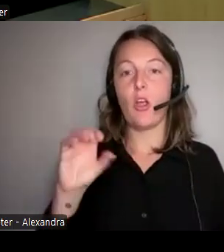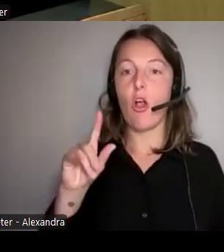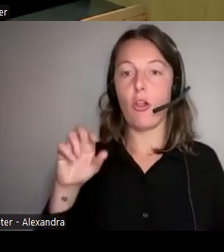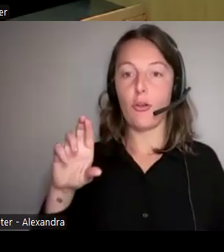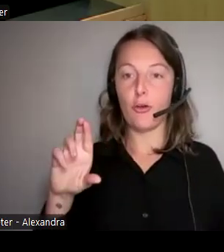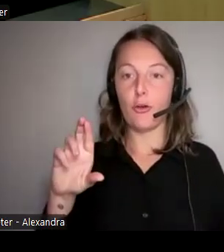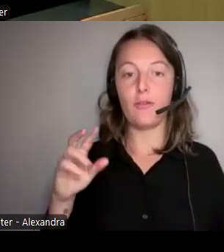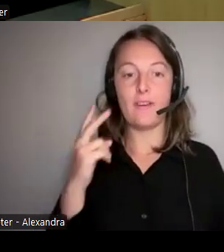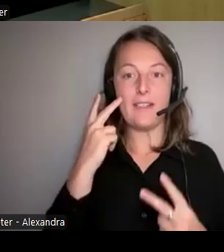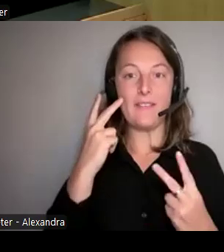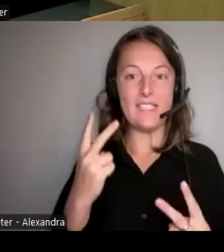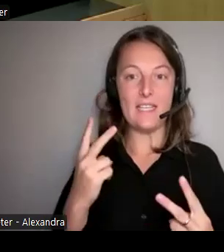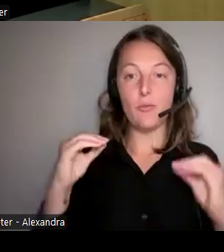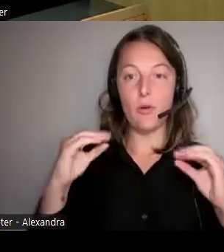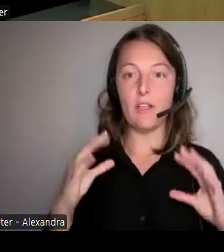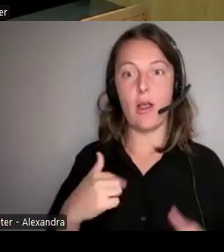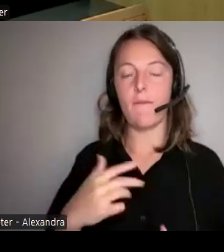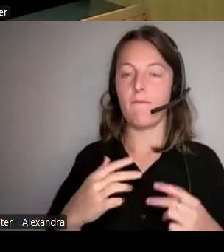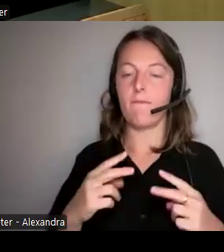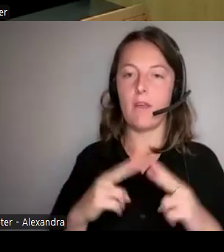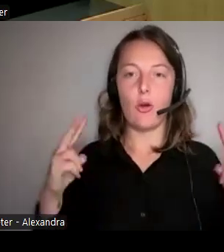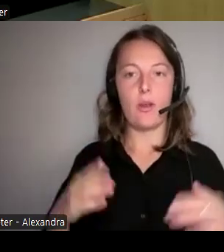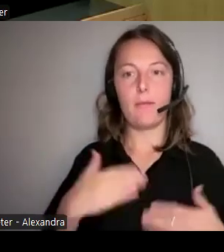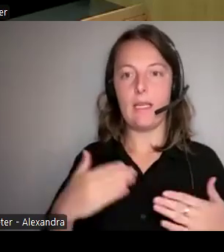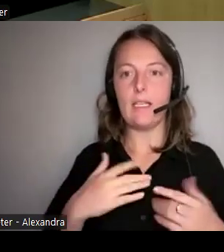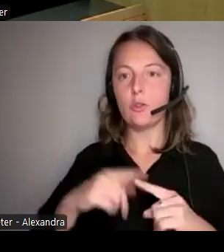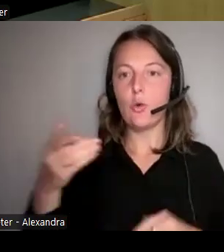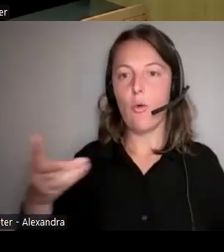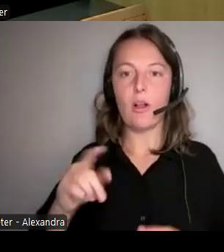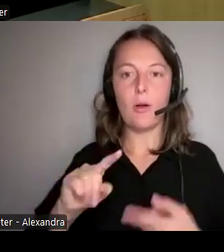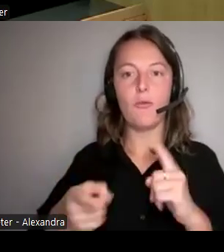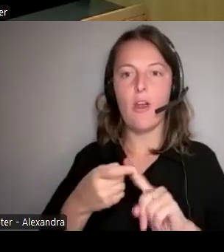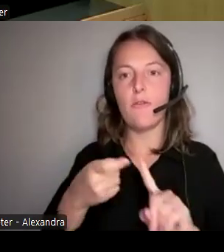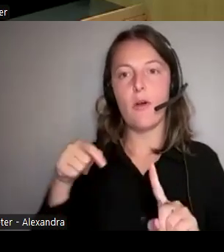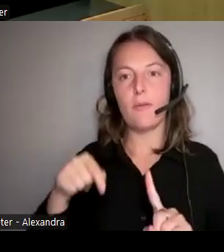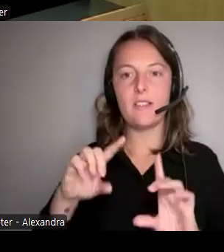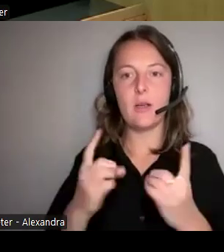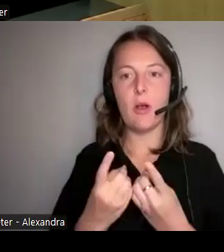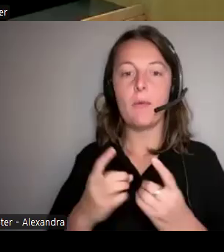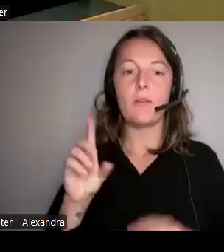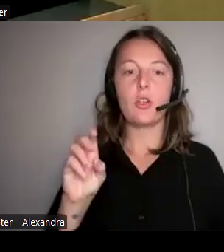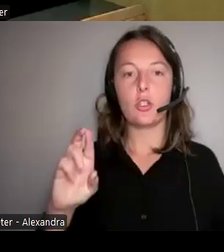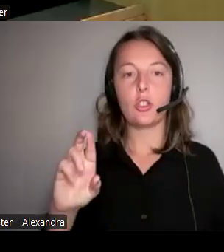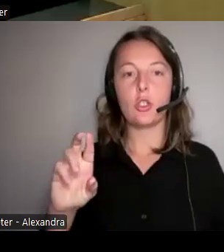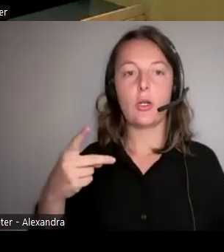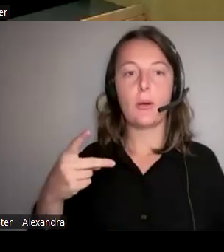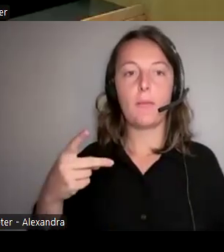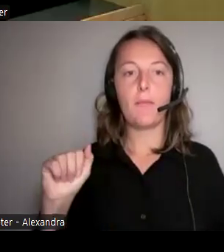and I'm really pleased to welcome a friend of the department um Dr. Pat Arian and I'll come